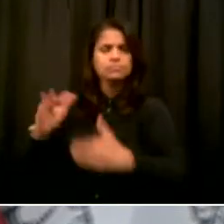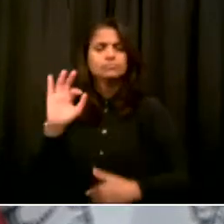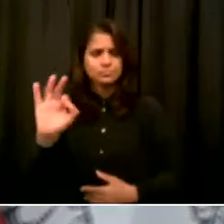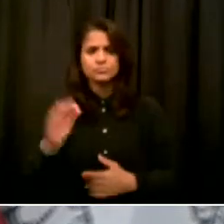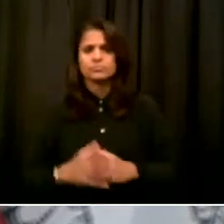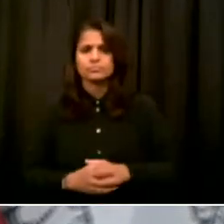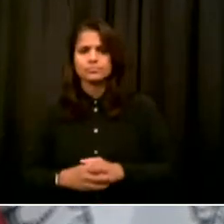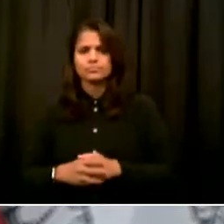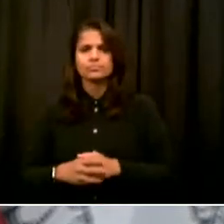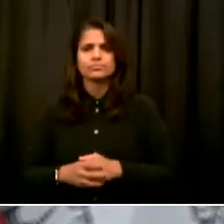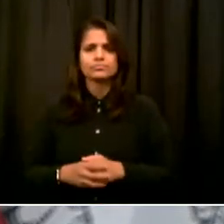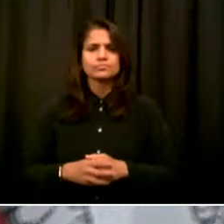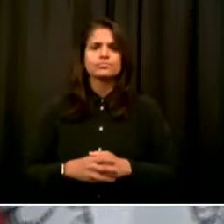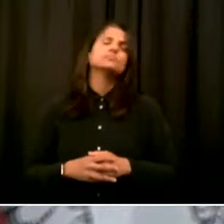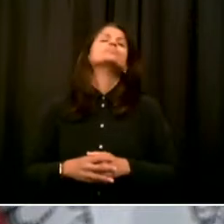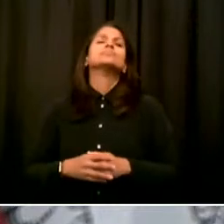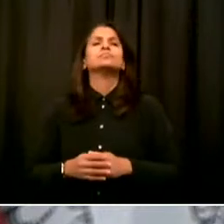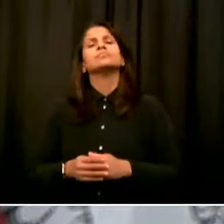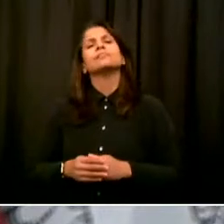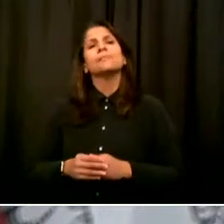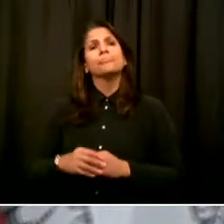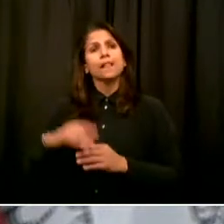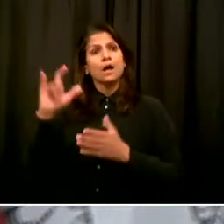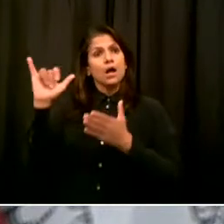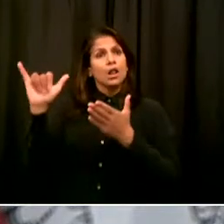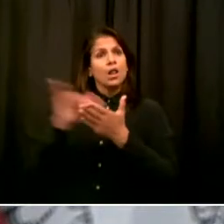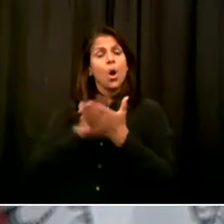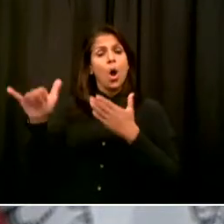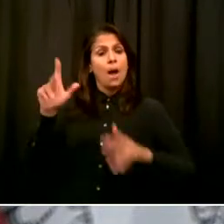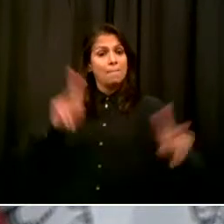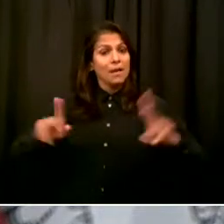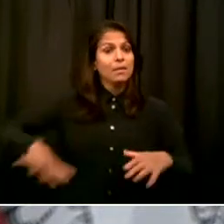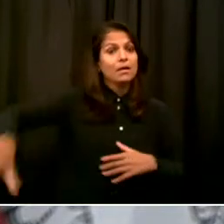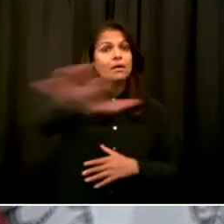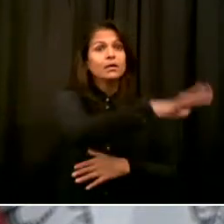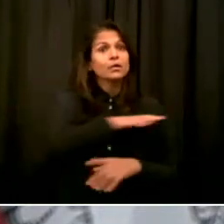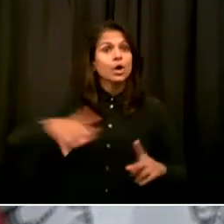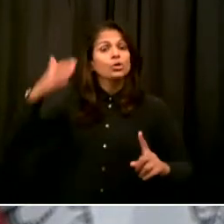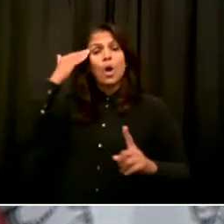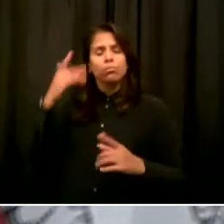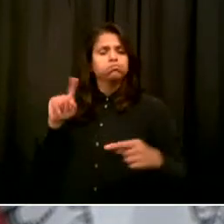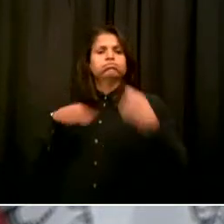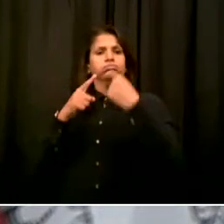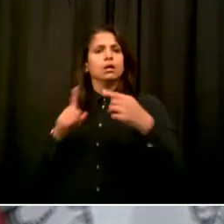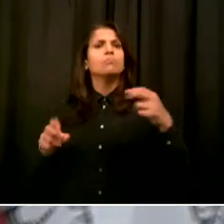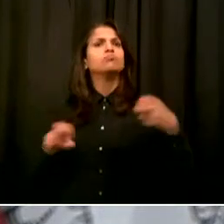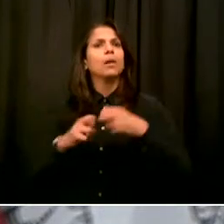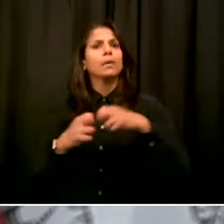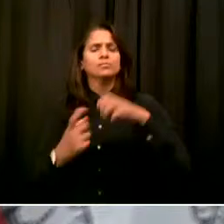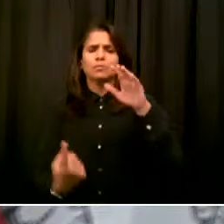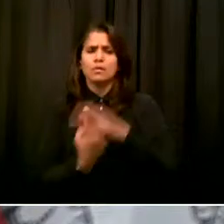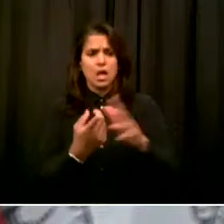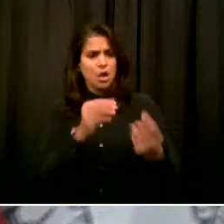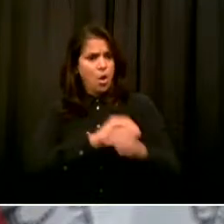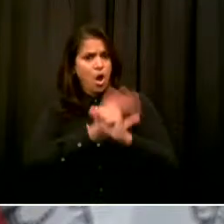INTENSIVE EFFORT PLAY OUT OVER THE NEXT DAYS AND WE EXPECT IT WILL WORK TO TURN AROUND THE SITUATION. WE WANT TO STOP IT EARLY AND GET IT RIGHT.